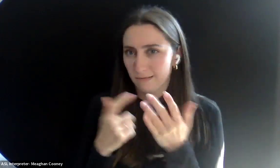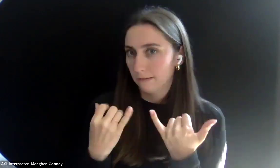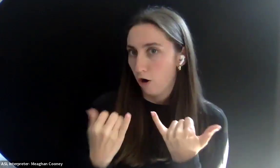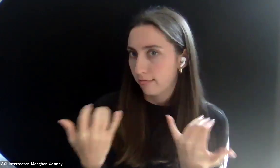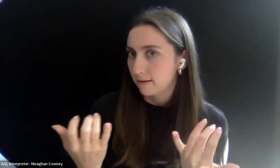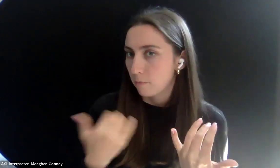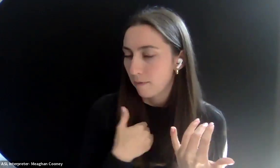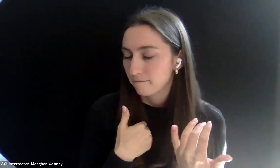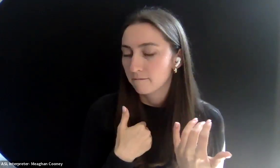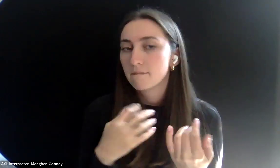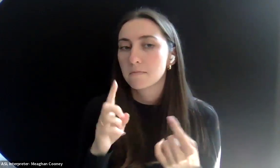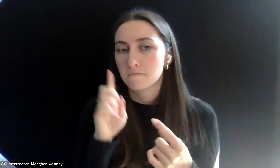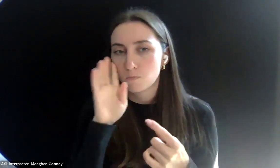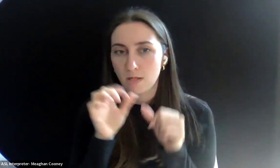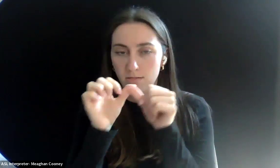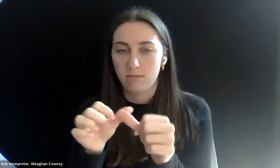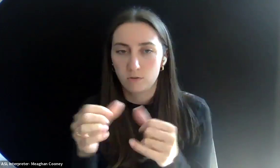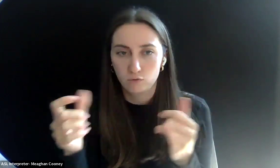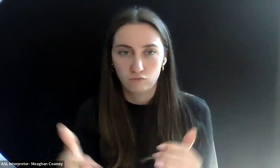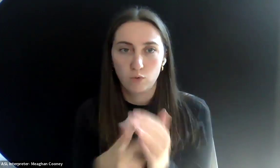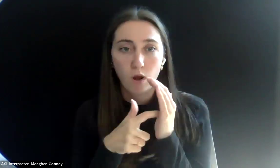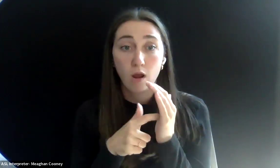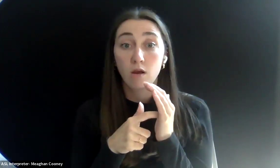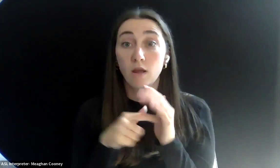discussion of whether the project is anticipated to be